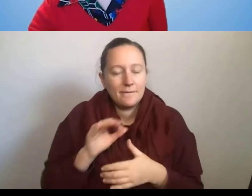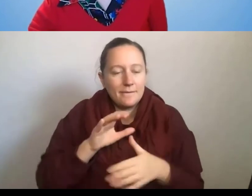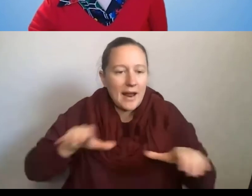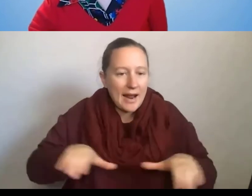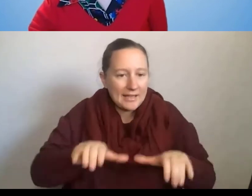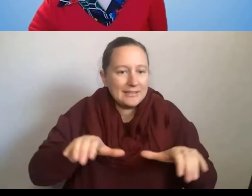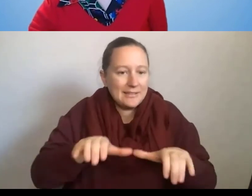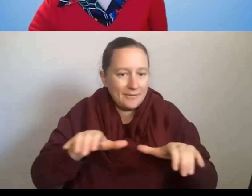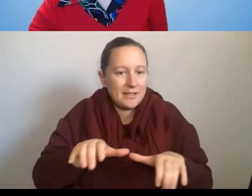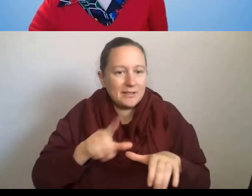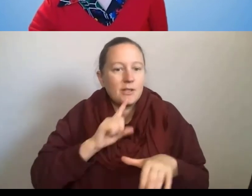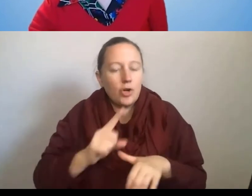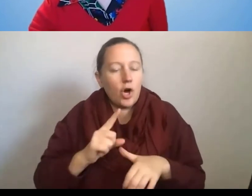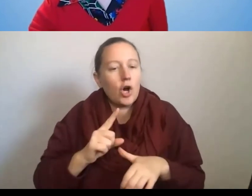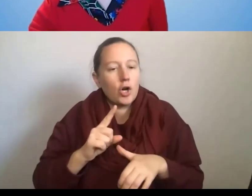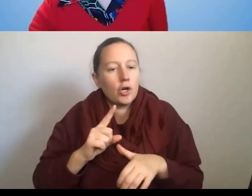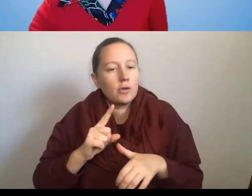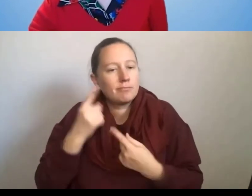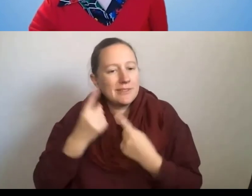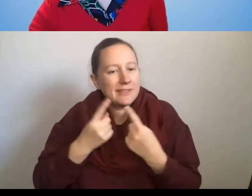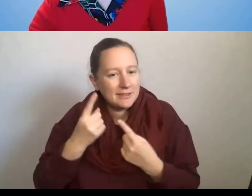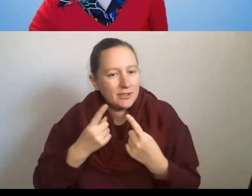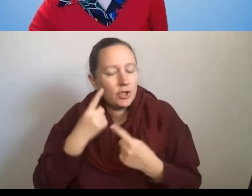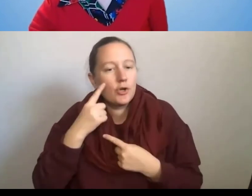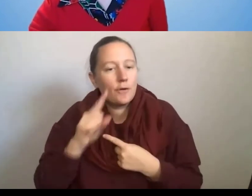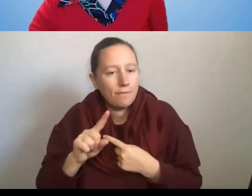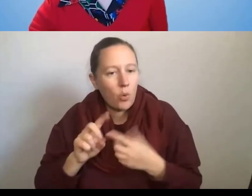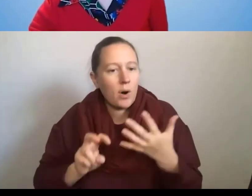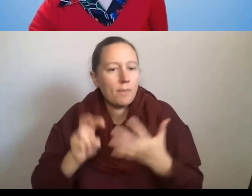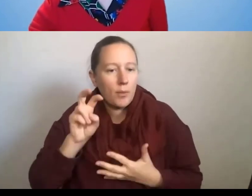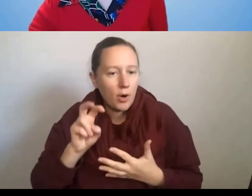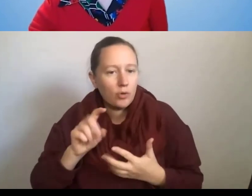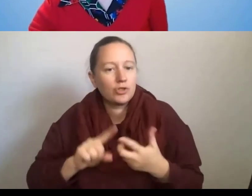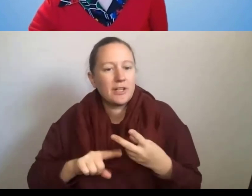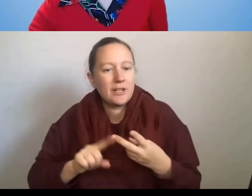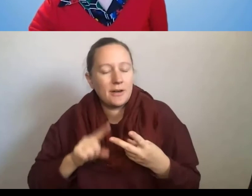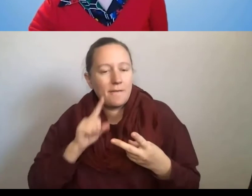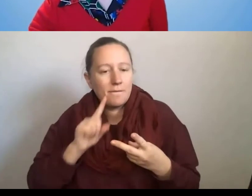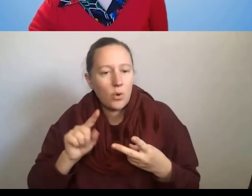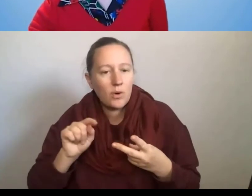that are valued in tenure and promotion, not just academic research publications.